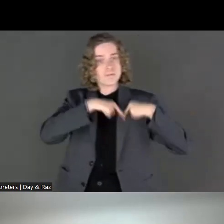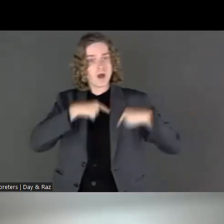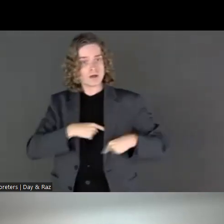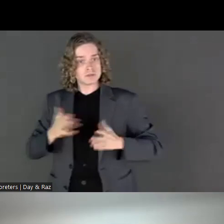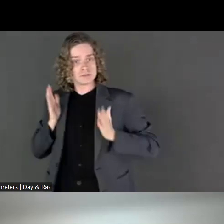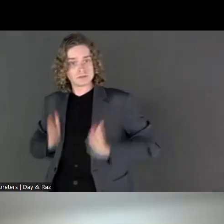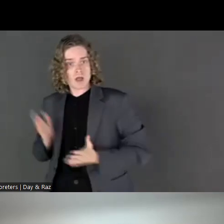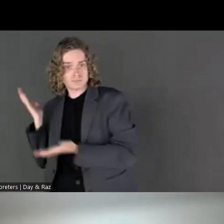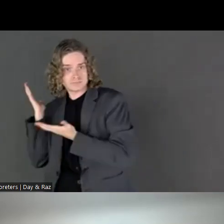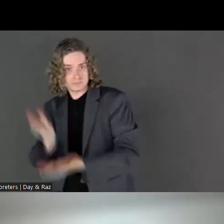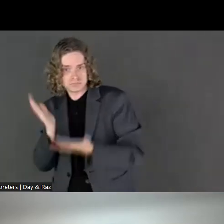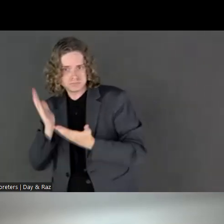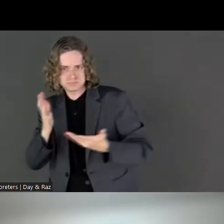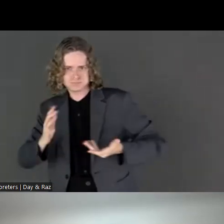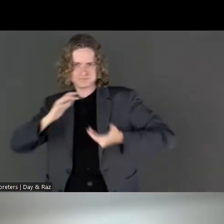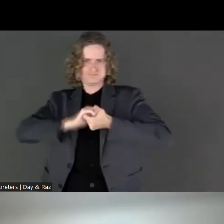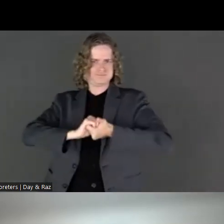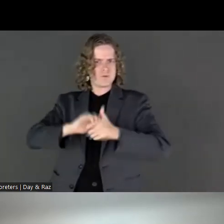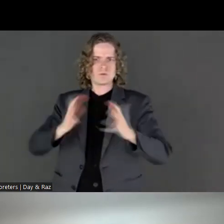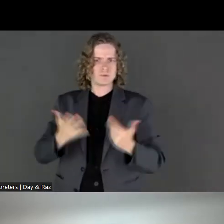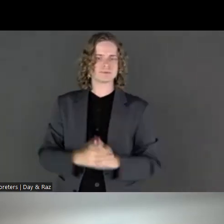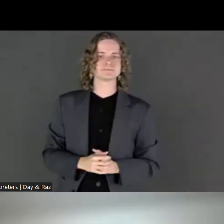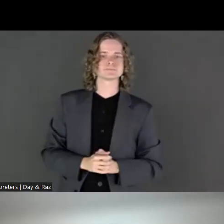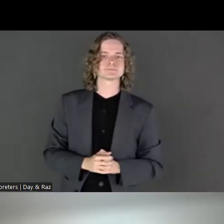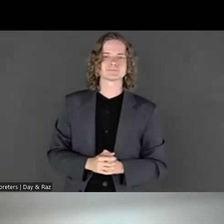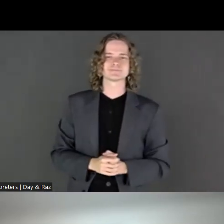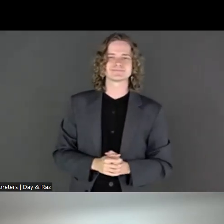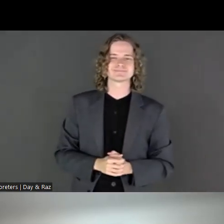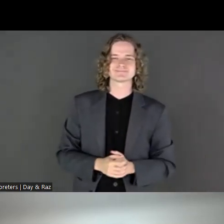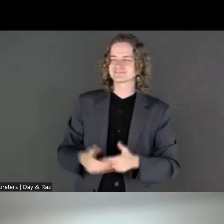colleagues. Good morning, good afternoon, depending from where you are joining from.